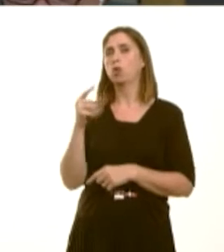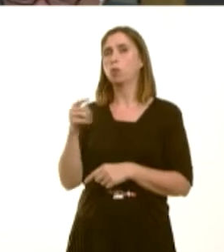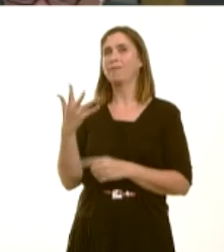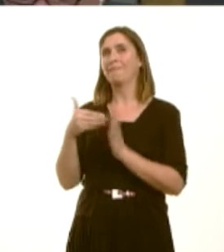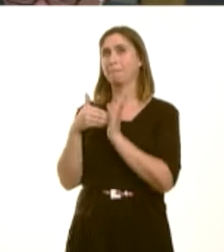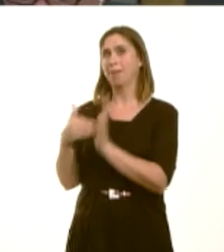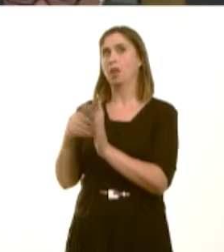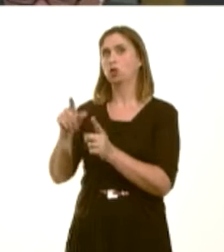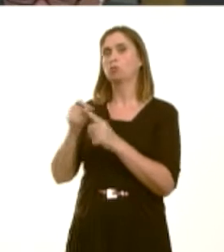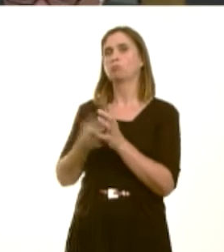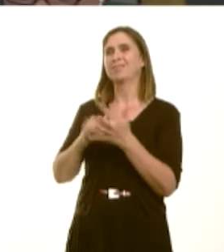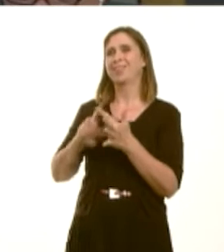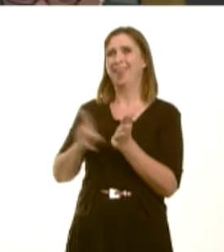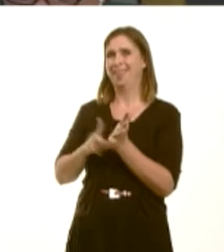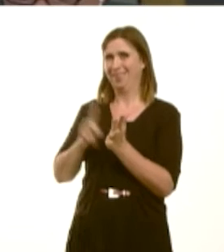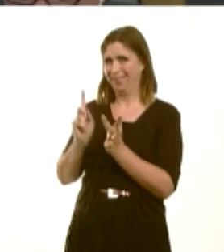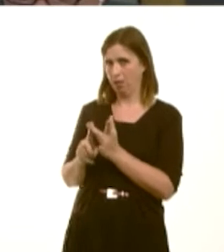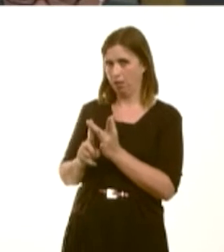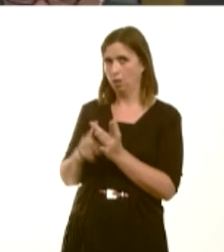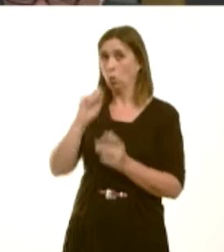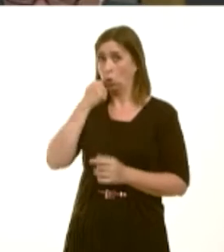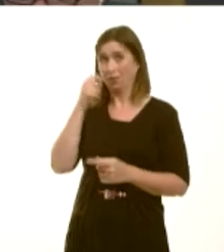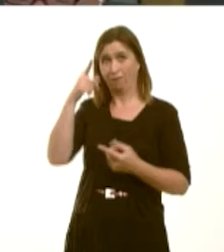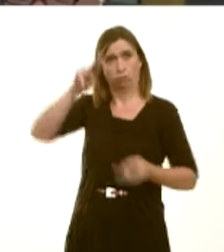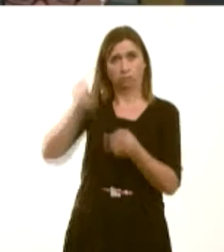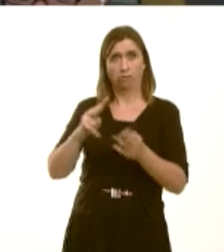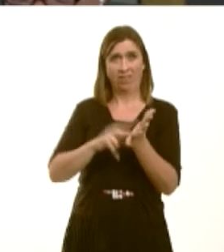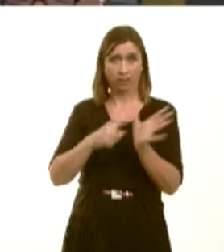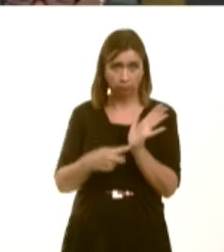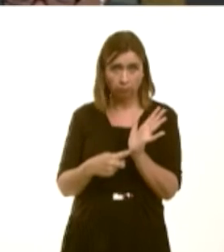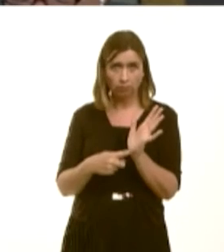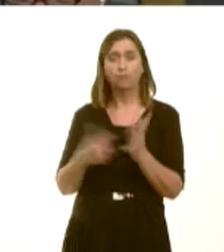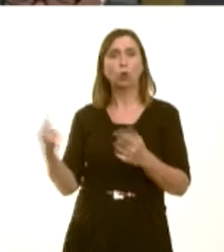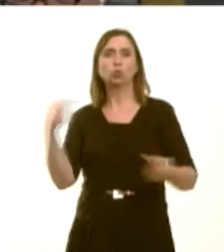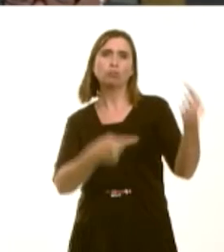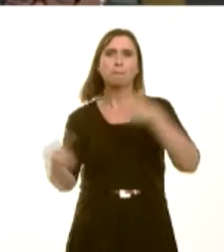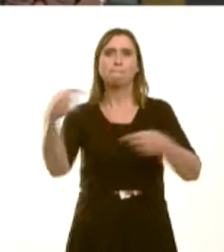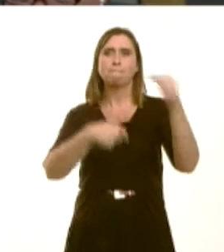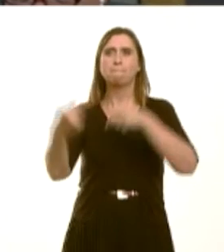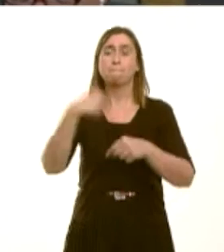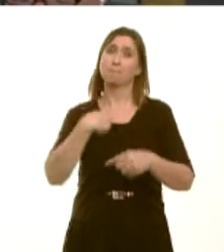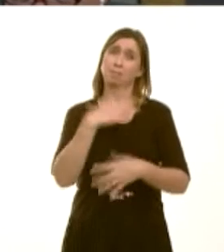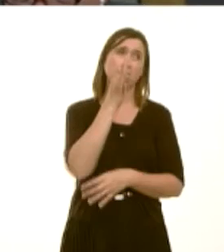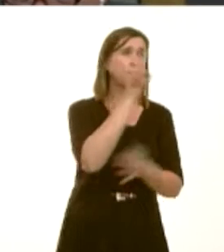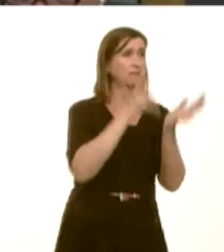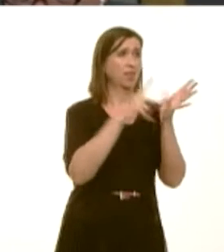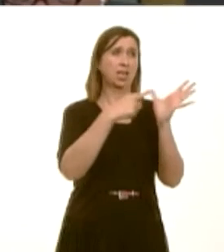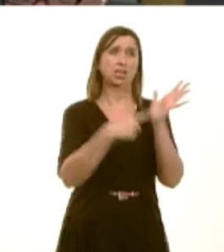to Preseli Pembrokeshire. Before previous budgets, you have supported my calls for a cut in VAT for tourism businesses.